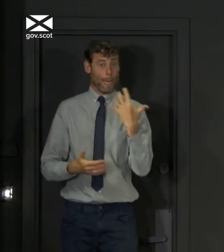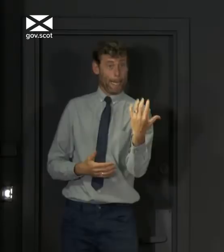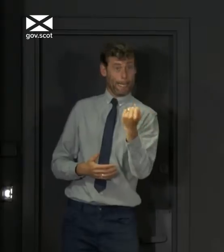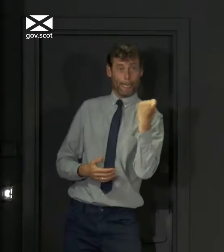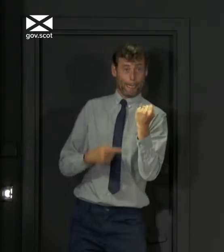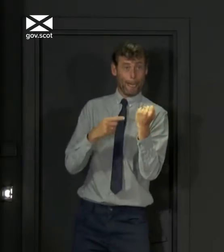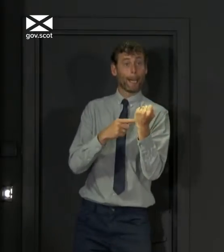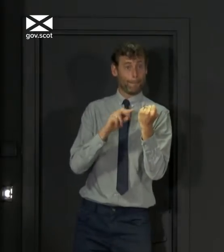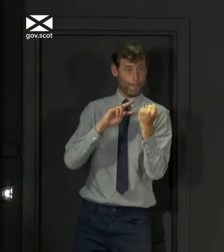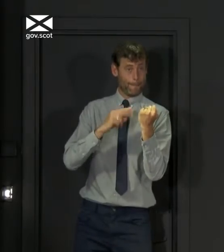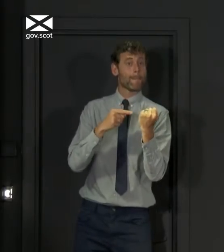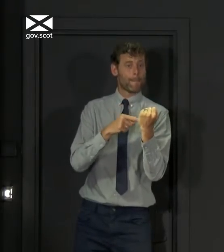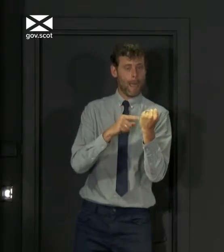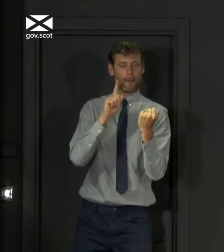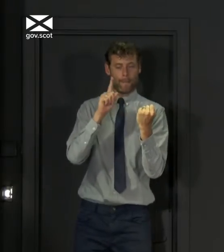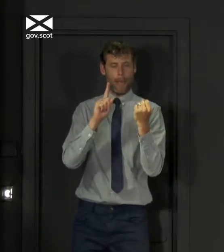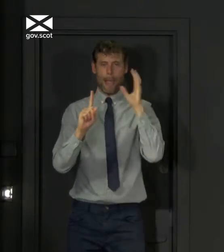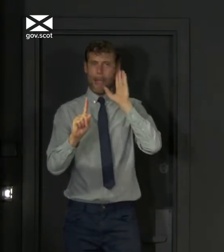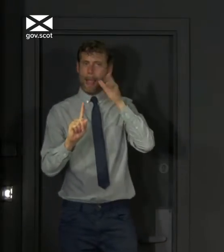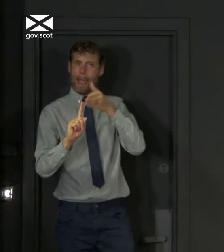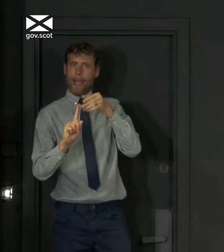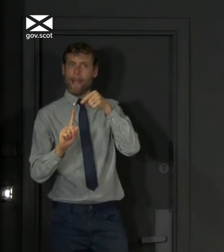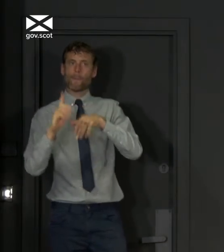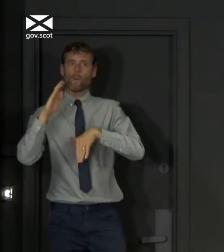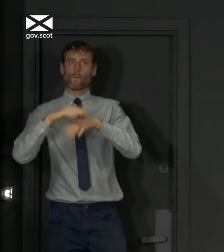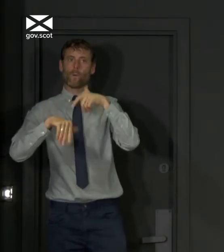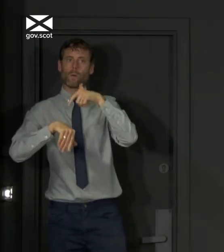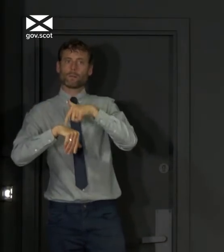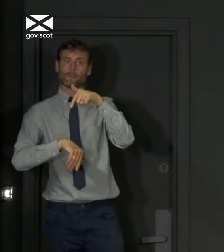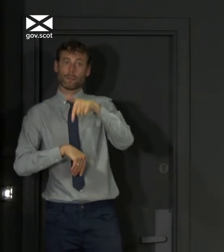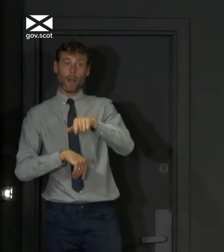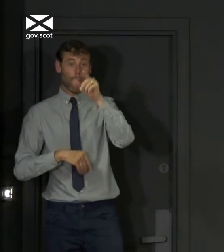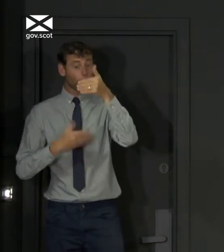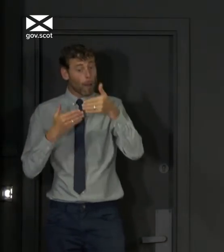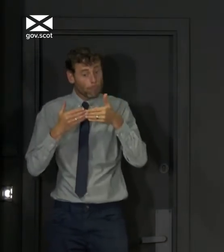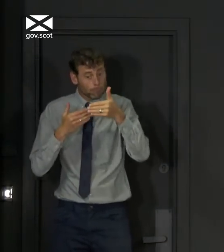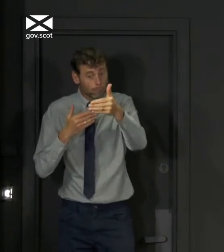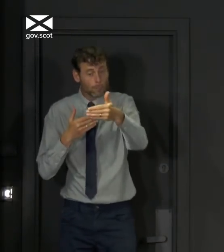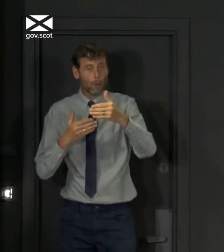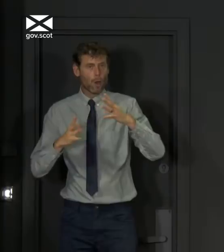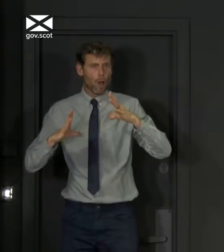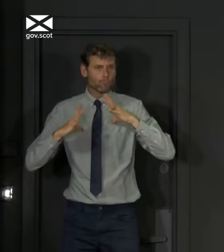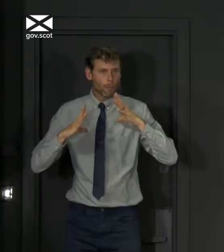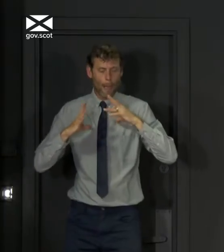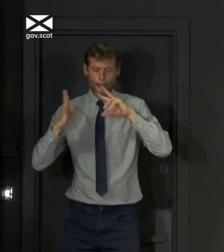for a full-time return. The work over the summer that needs to be done, not just on